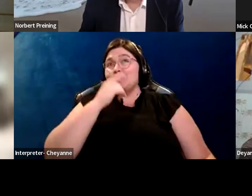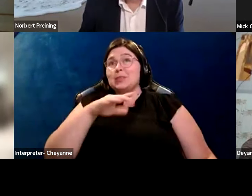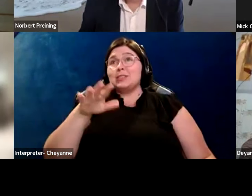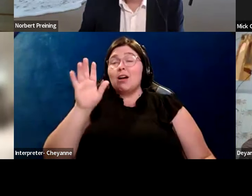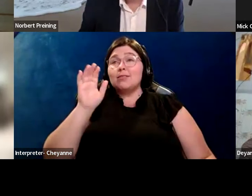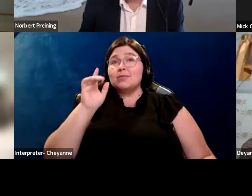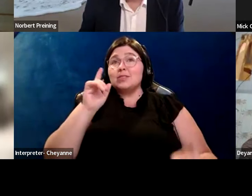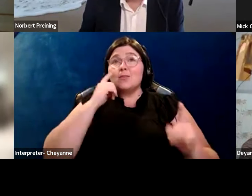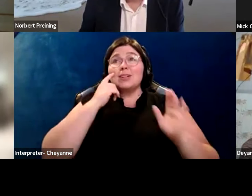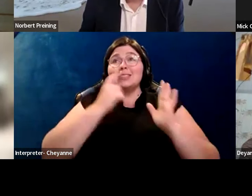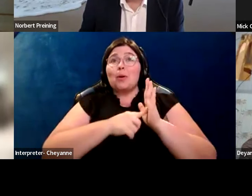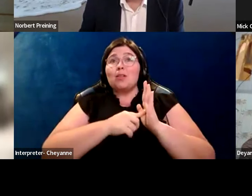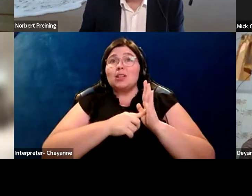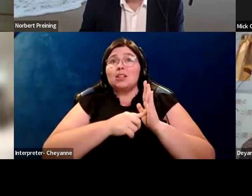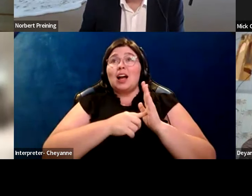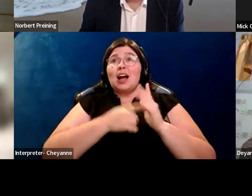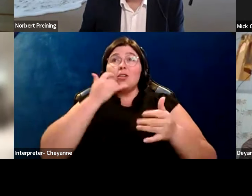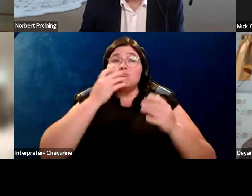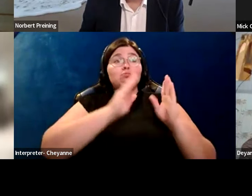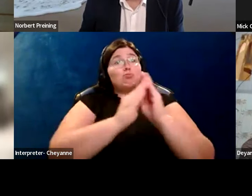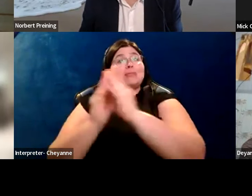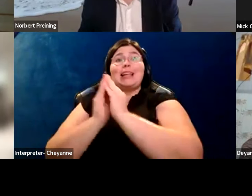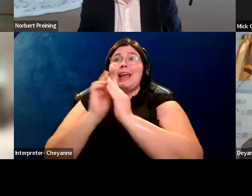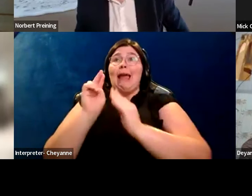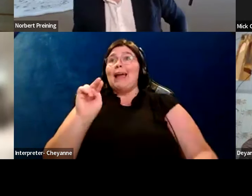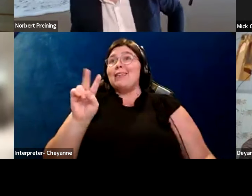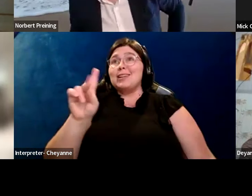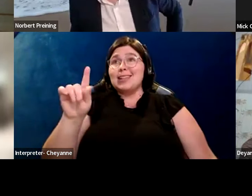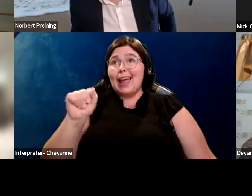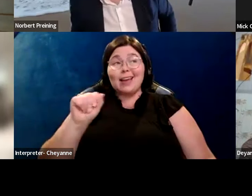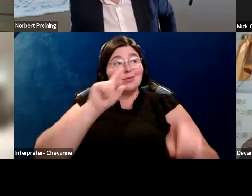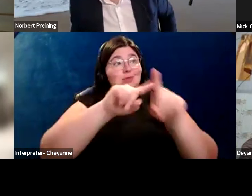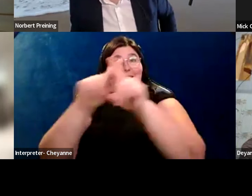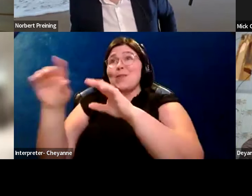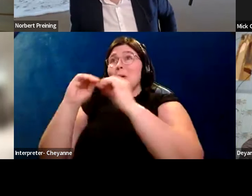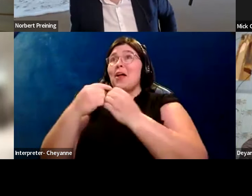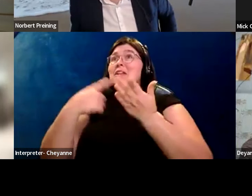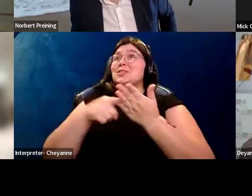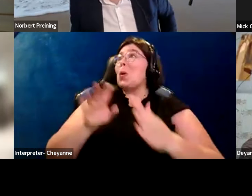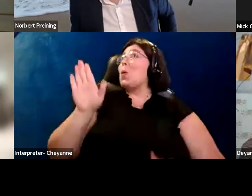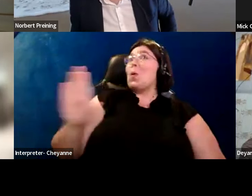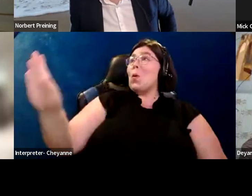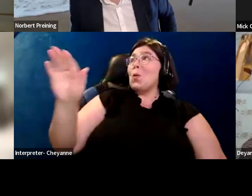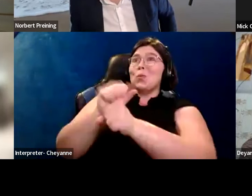at NVDA, have calls with people from various organizations who talk about the wonderful things they're doing in maths or whatever.